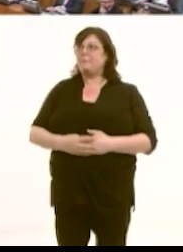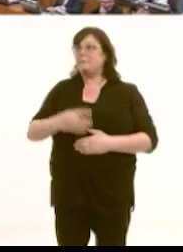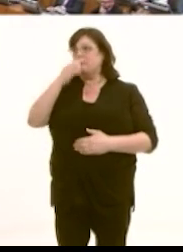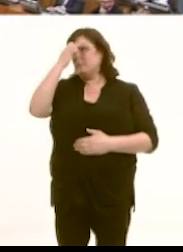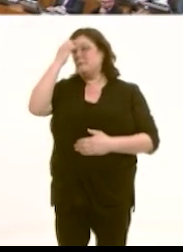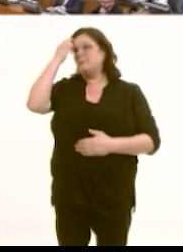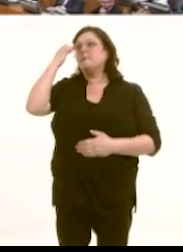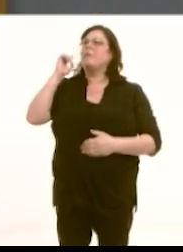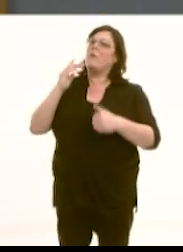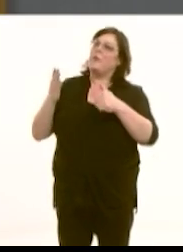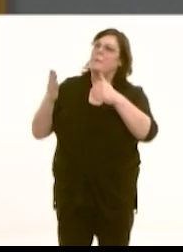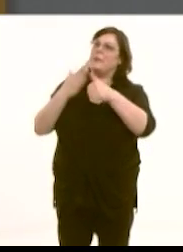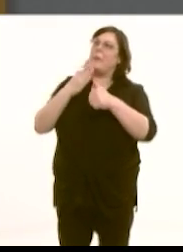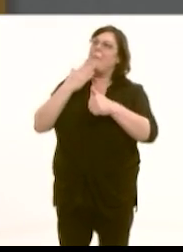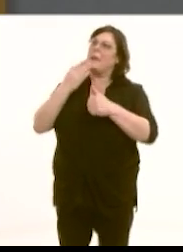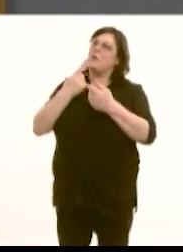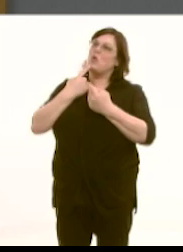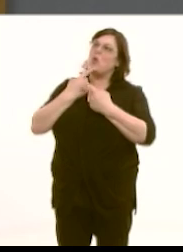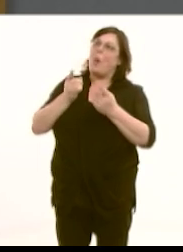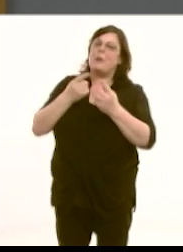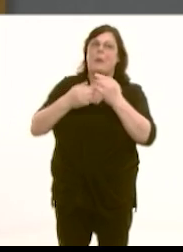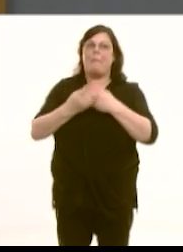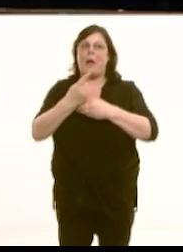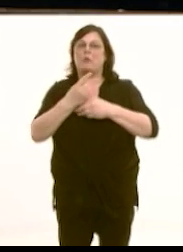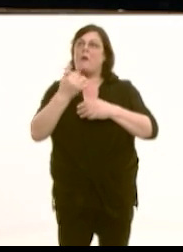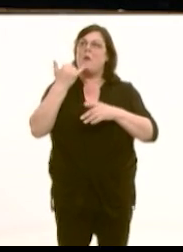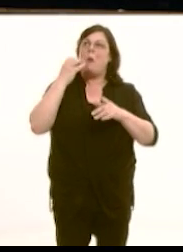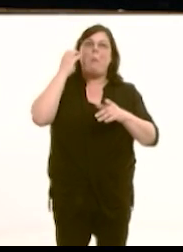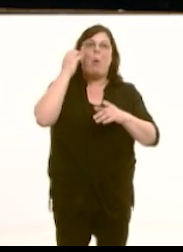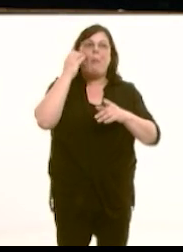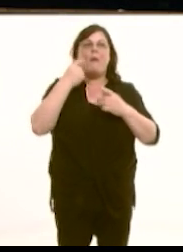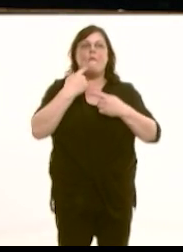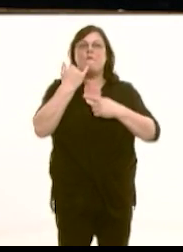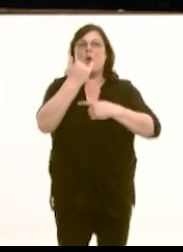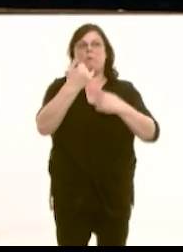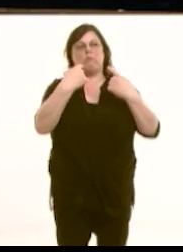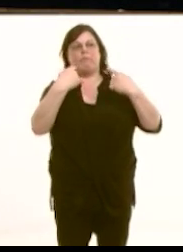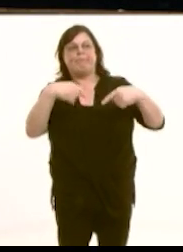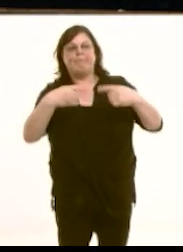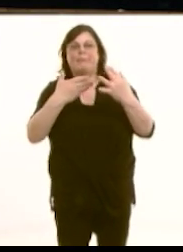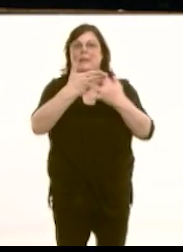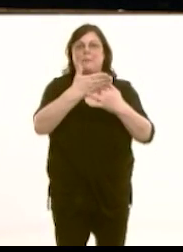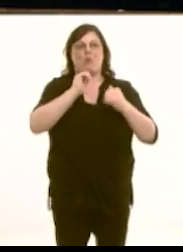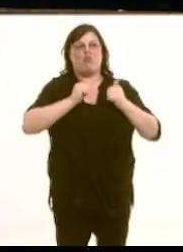Will the First Minister make a statement on mobile phone provision in rural areas? OAQ(4)2764(FM)[W] Carwyn Jones: Following an agreement with